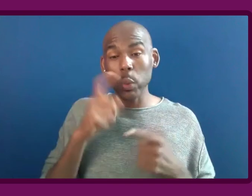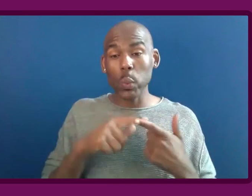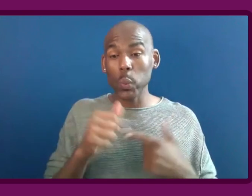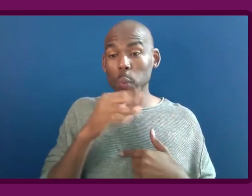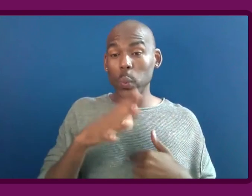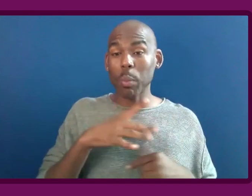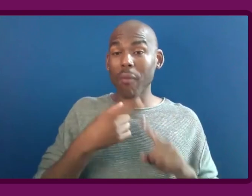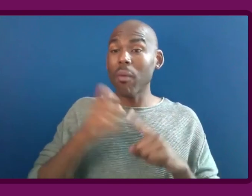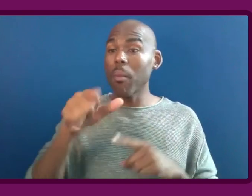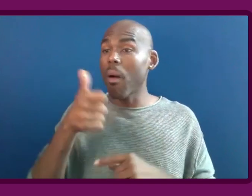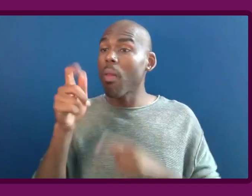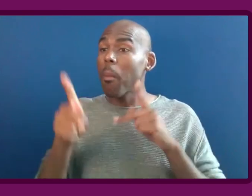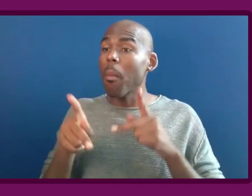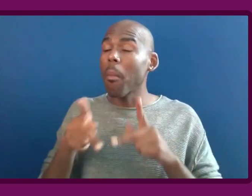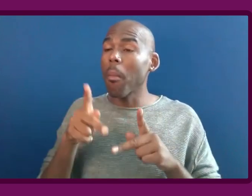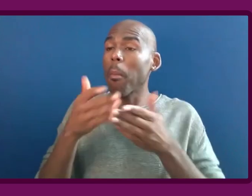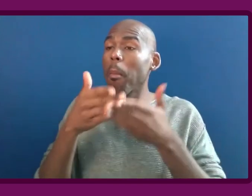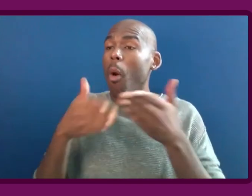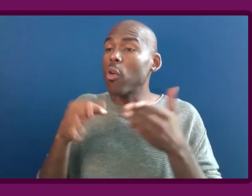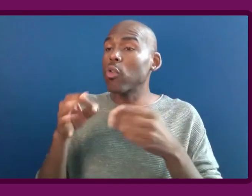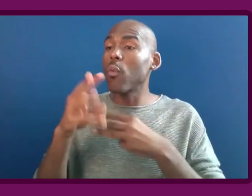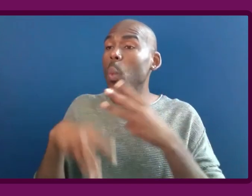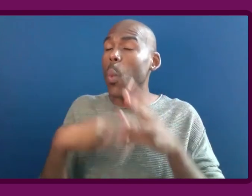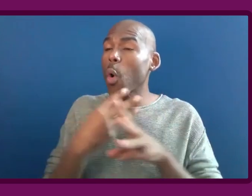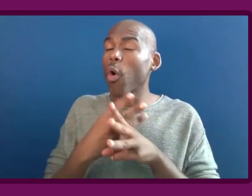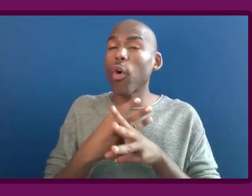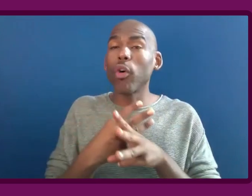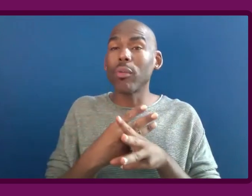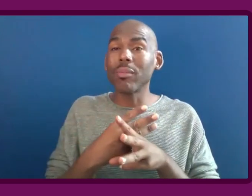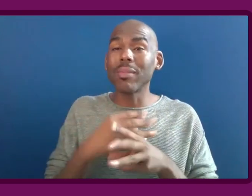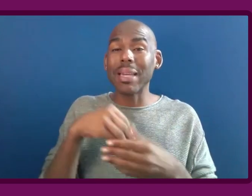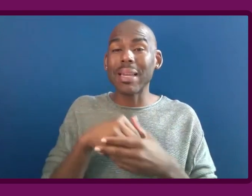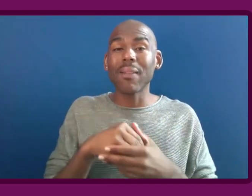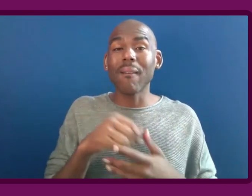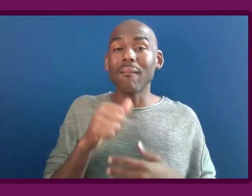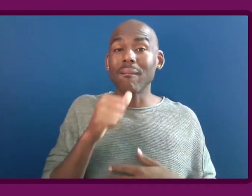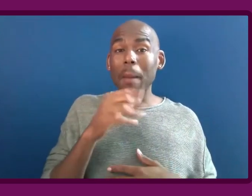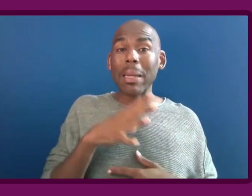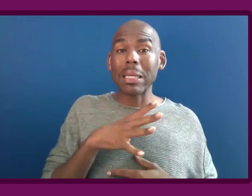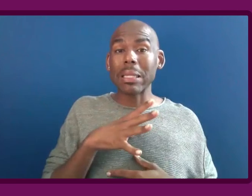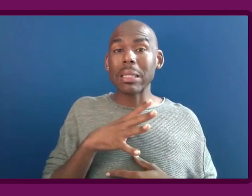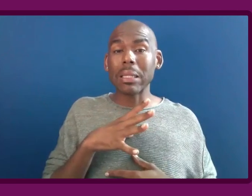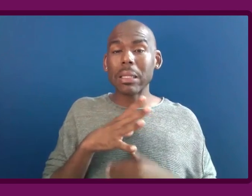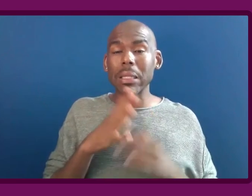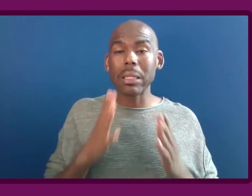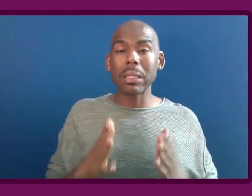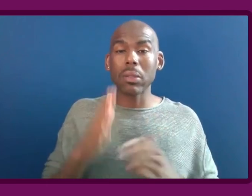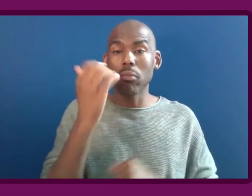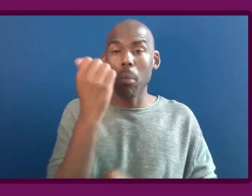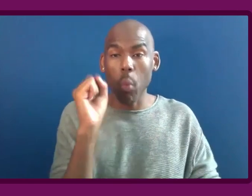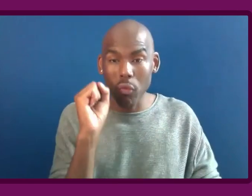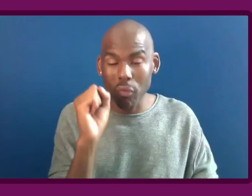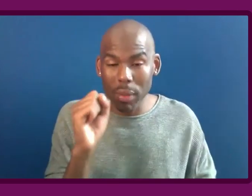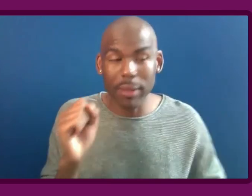is accessible, our videos, our meetings. I've seen some feminists that criticize women in general,